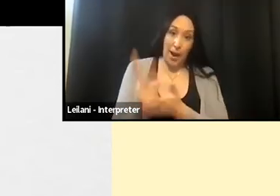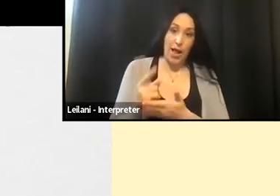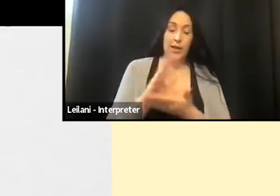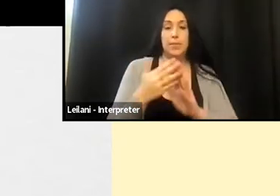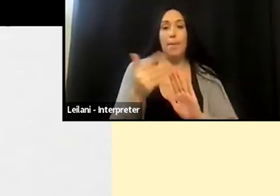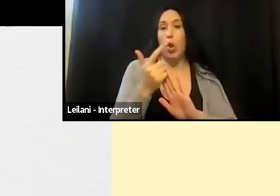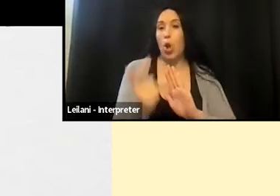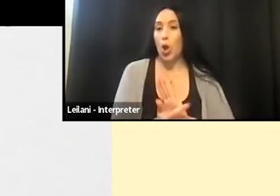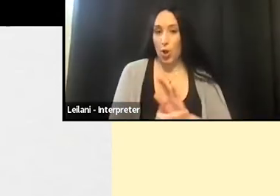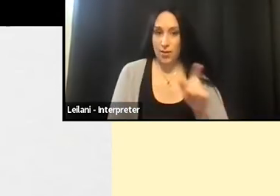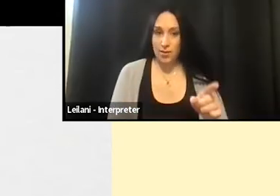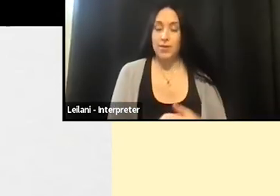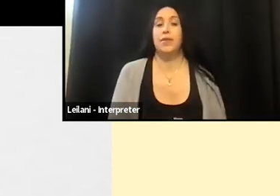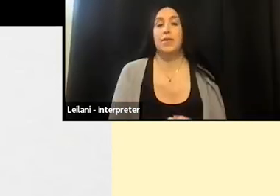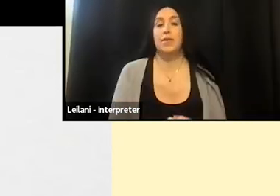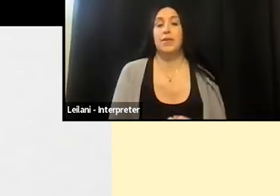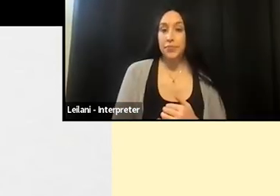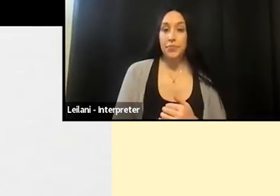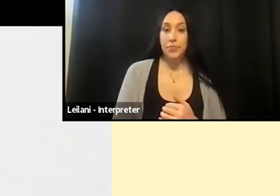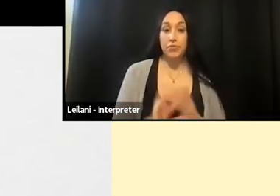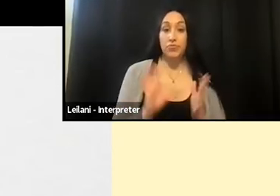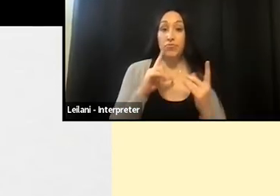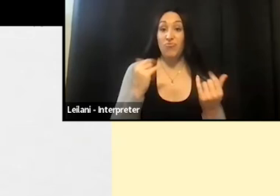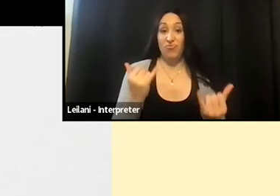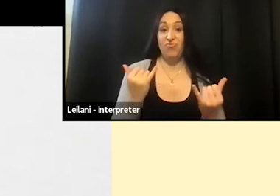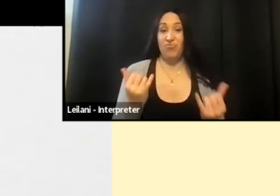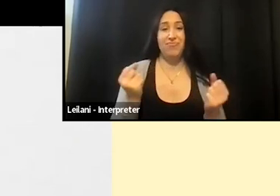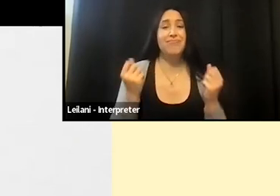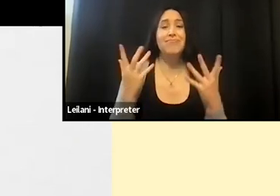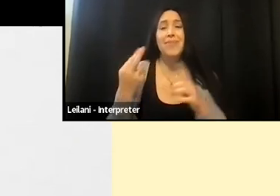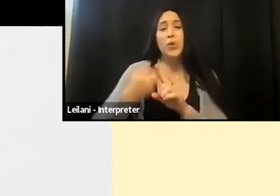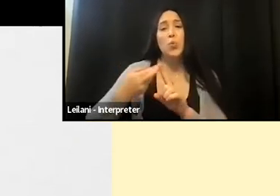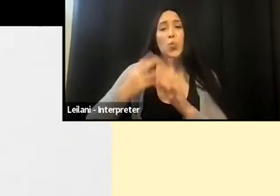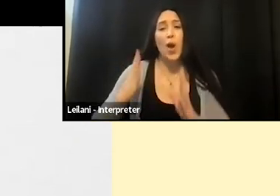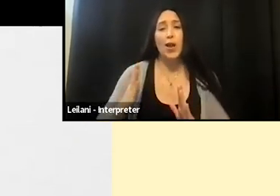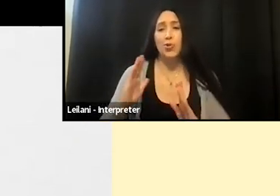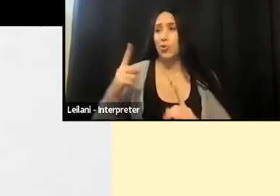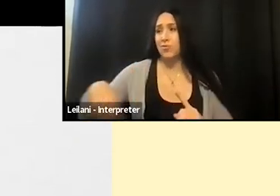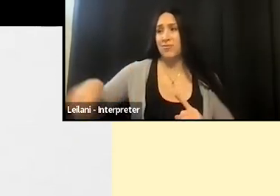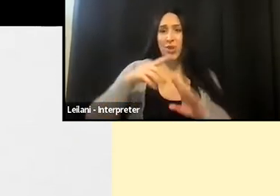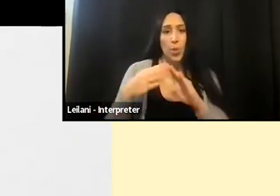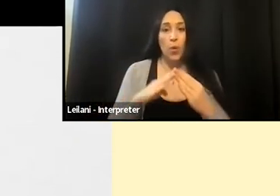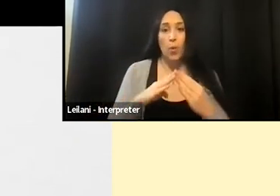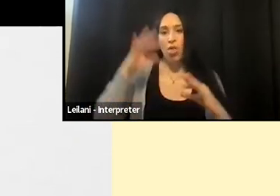And so currently so many renters in our communities are not aware of their rights.